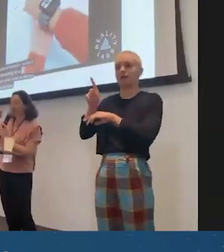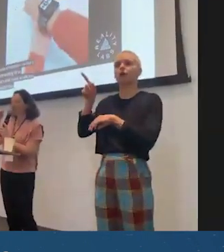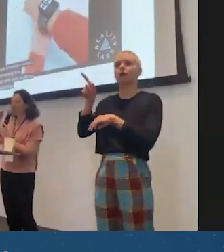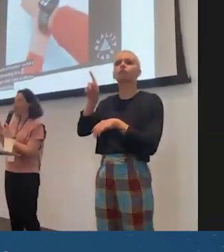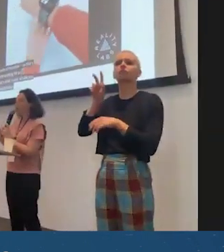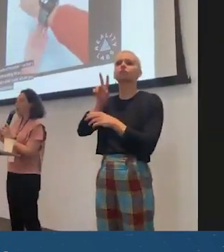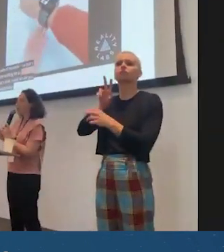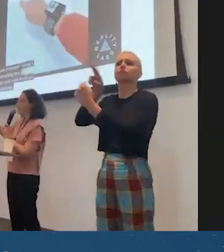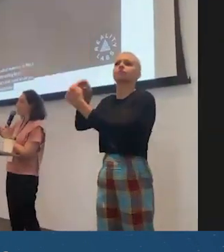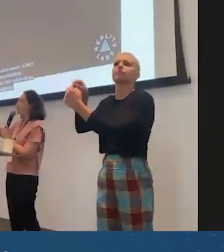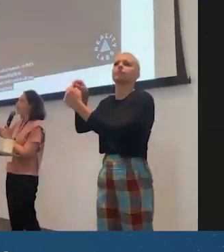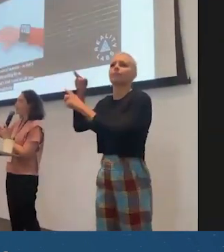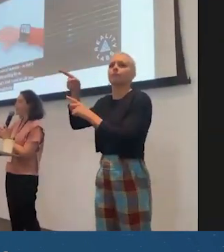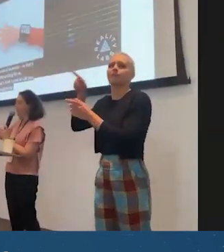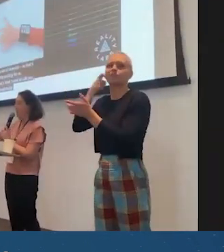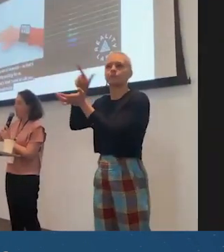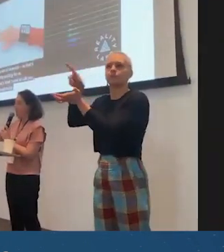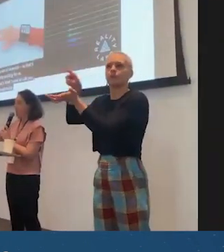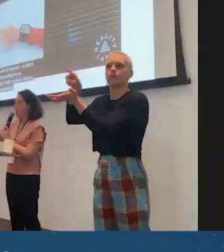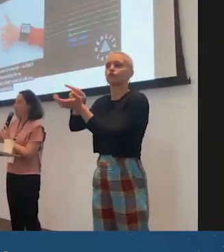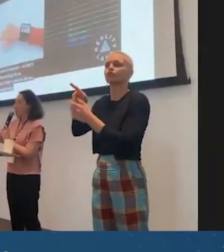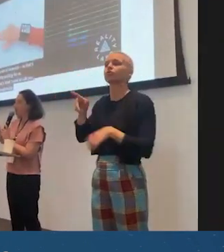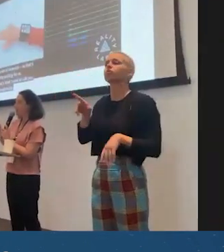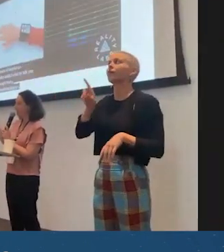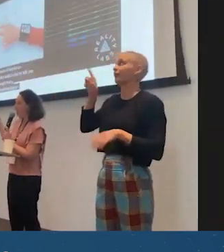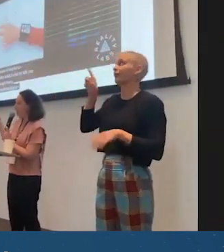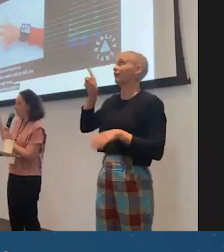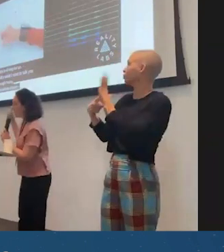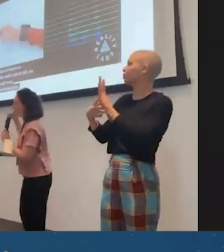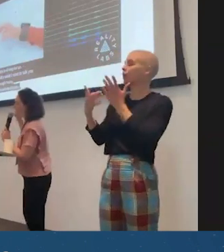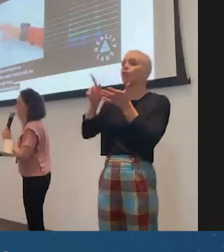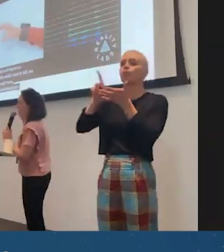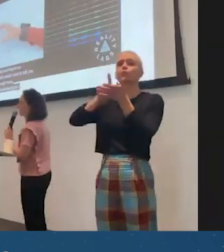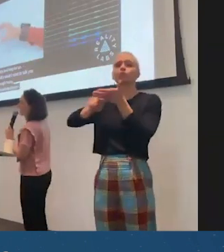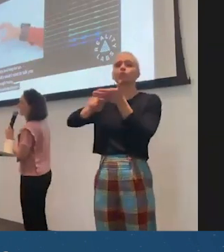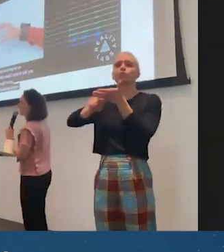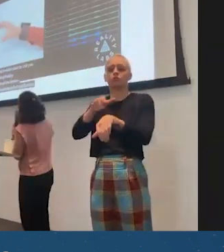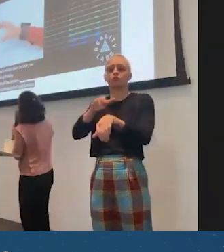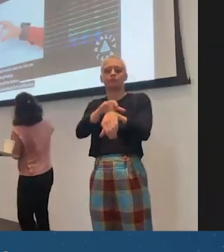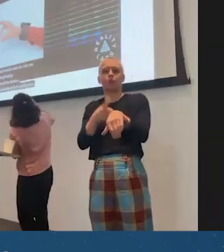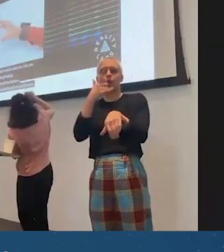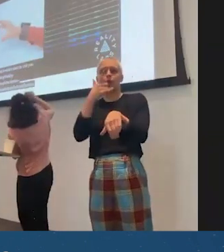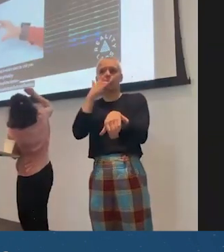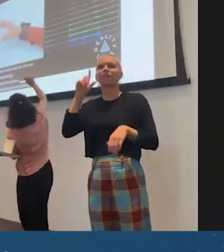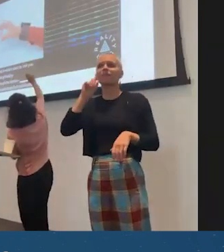and it shows our research device for generic neuromotor interface for human computer interaction.